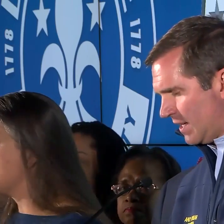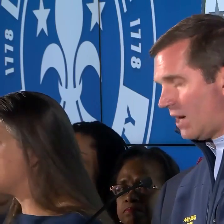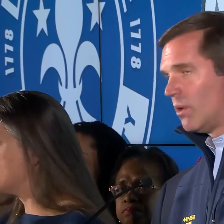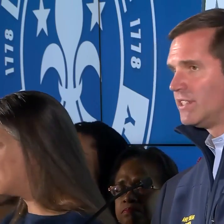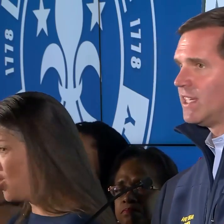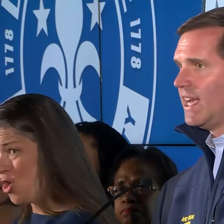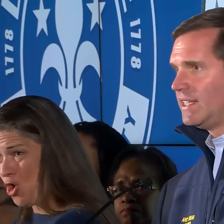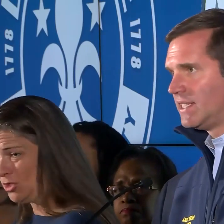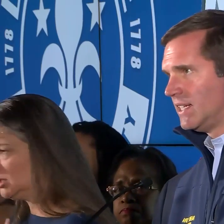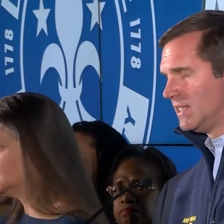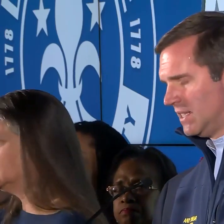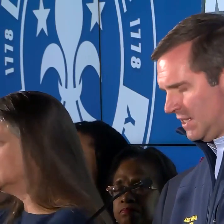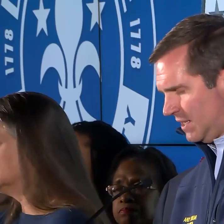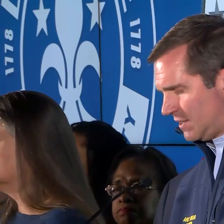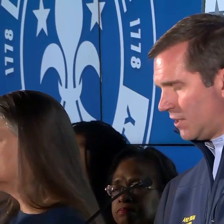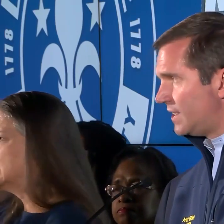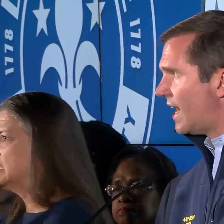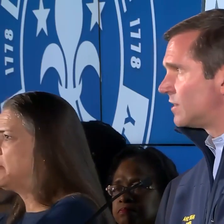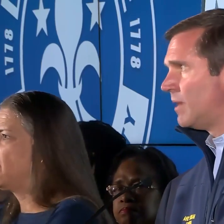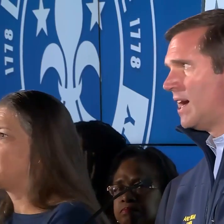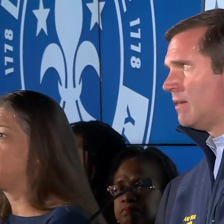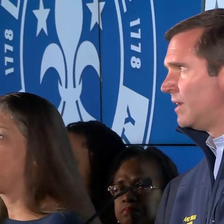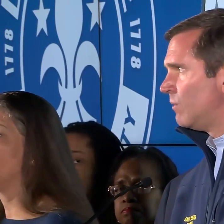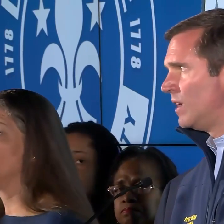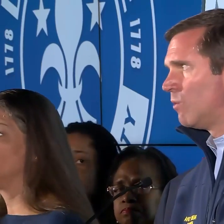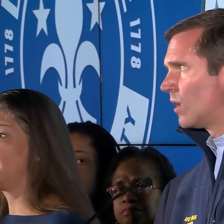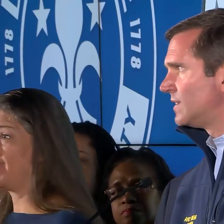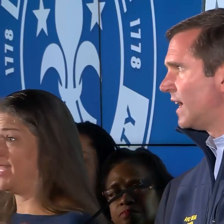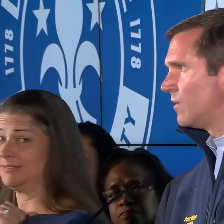And I want to say to this good doctor behind me and we have worked together